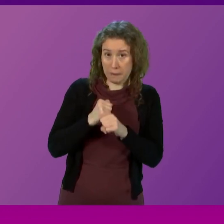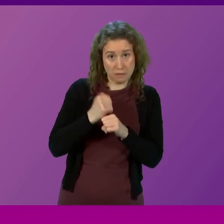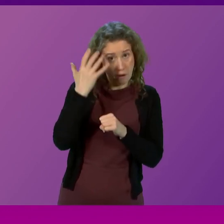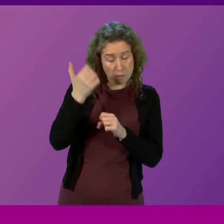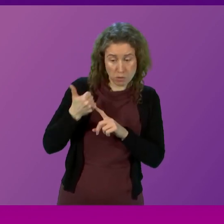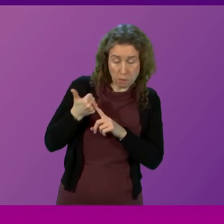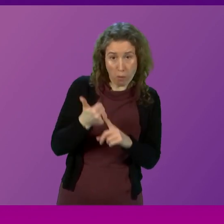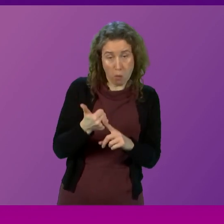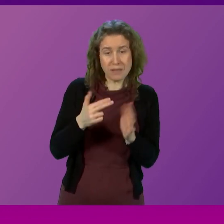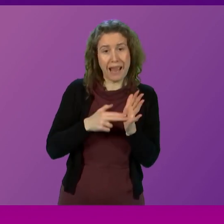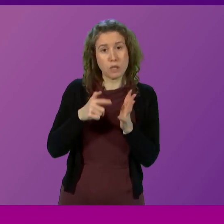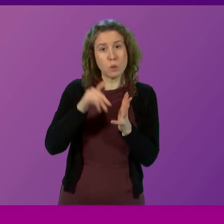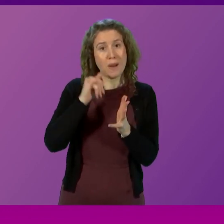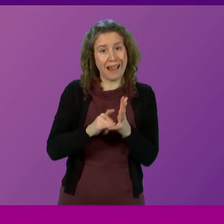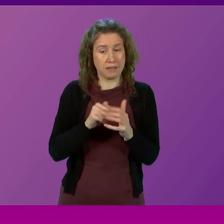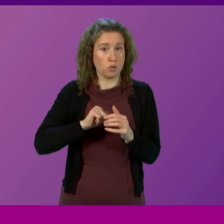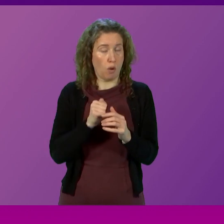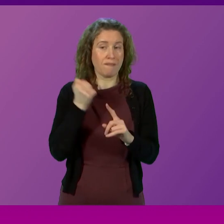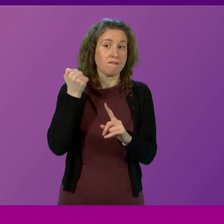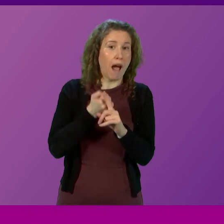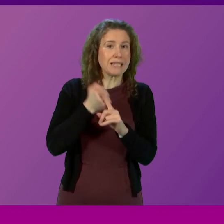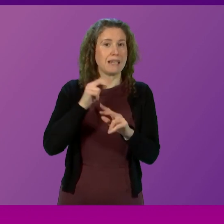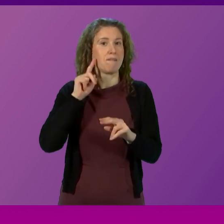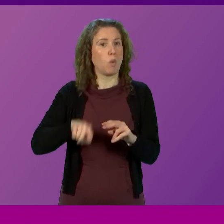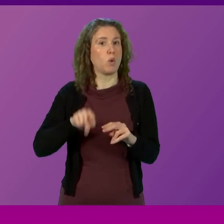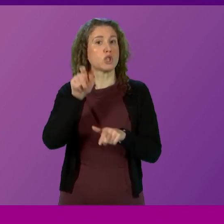the National Union of Students Scotland’s fighting for students campaign for extra